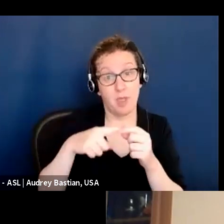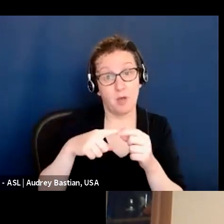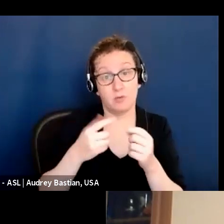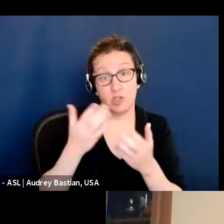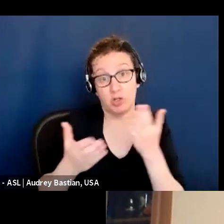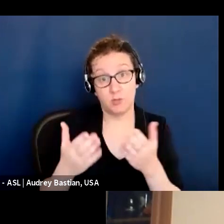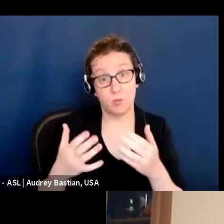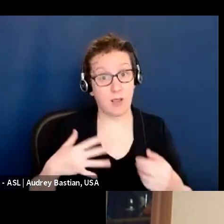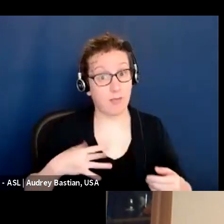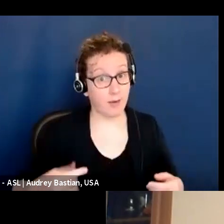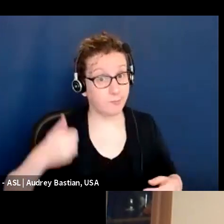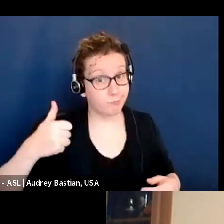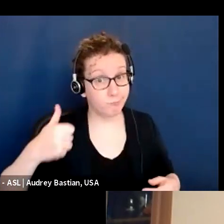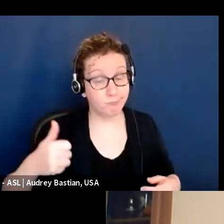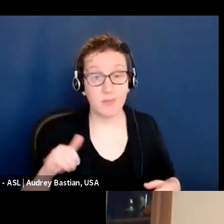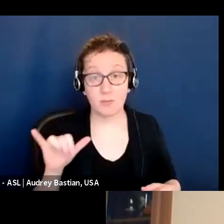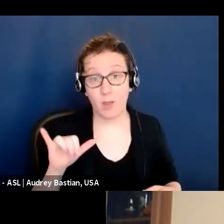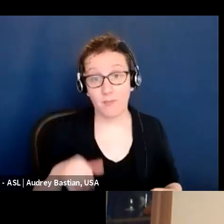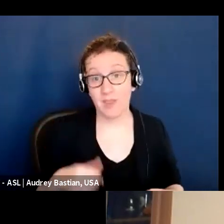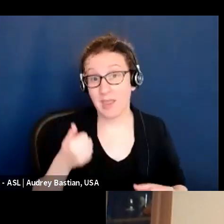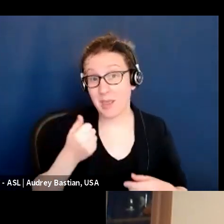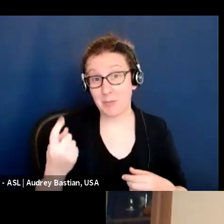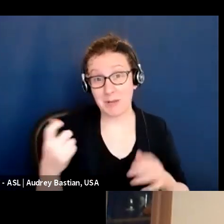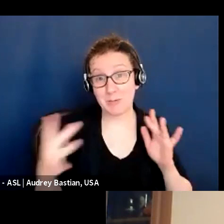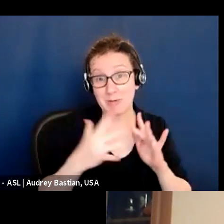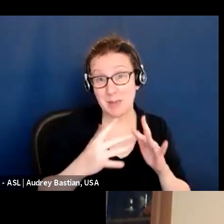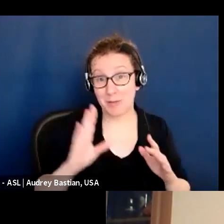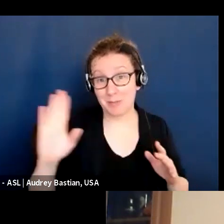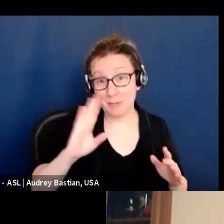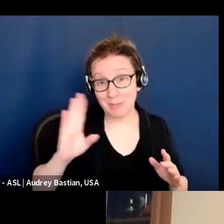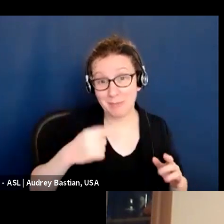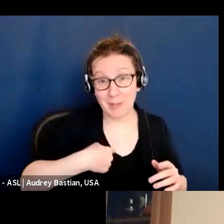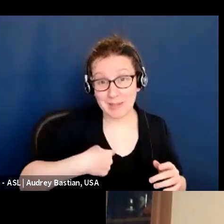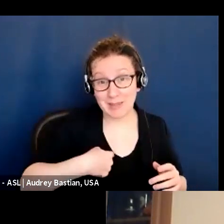as well. So if anybody wants to reach out to me personally, especially like if you're affiliated